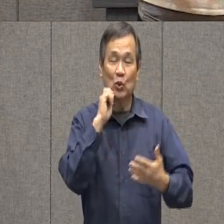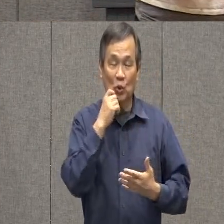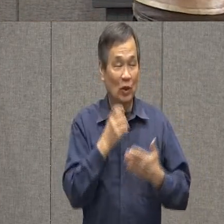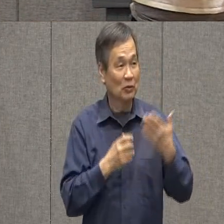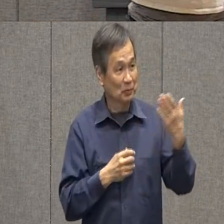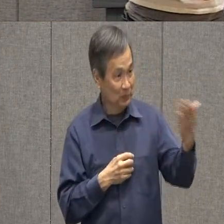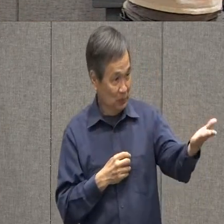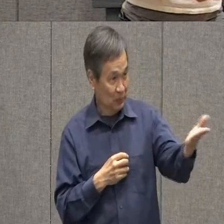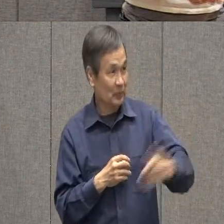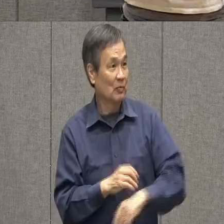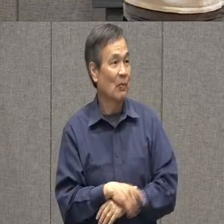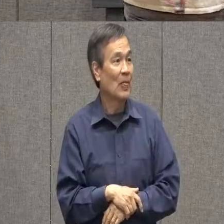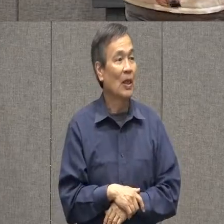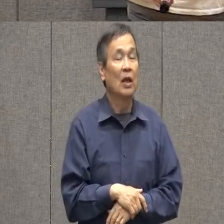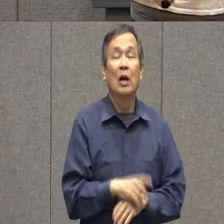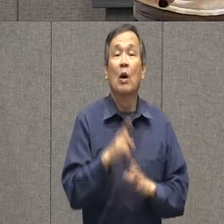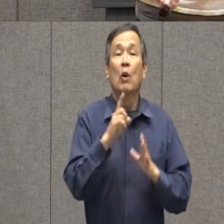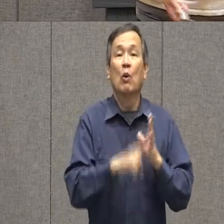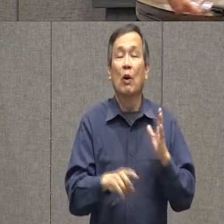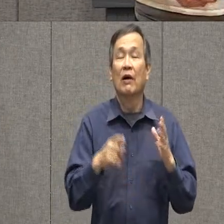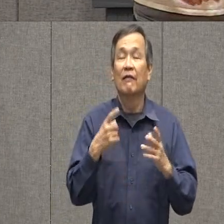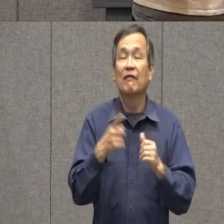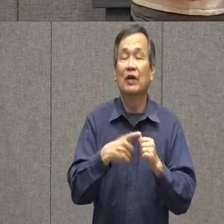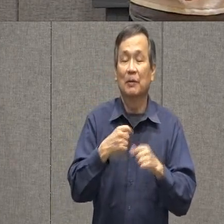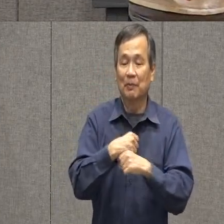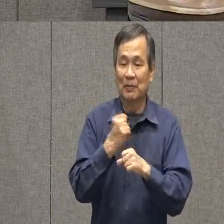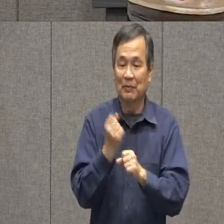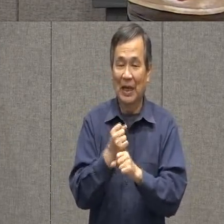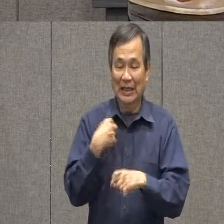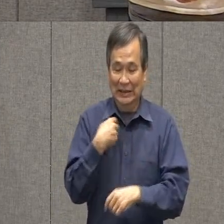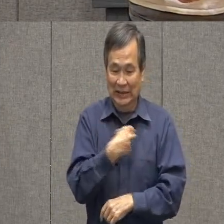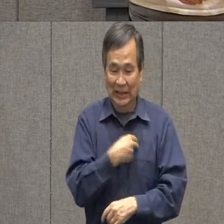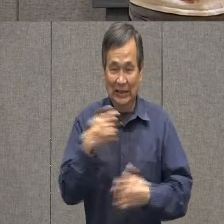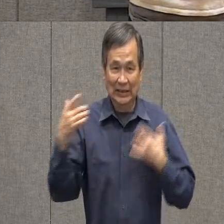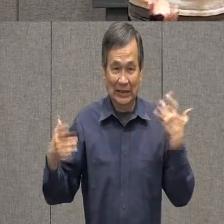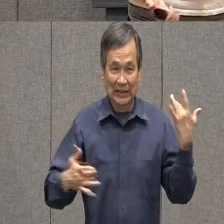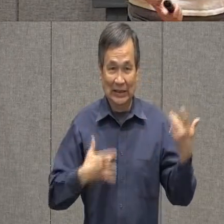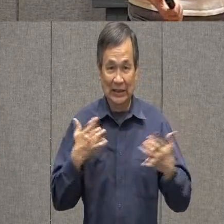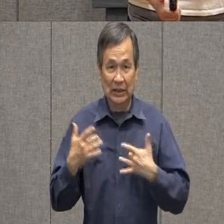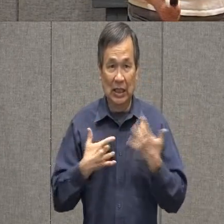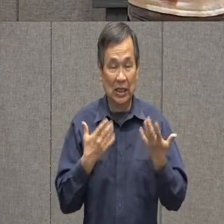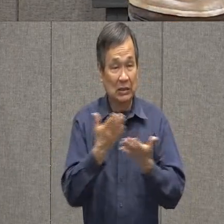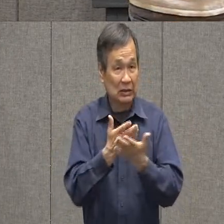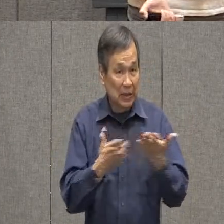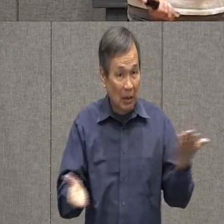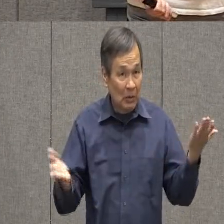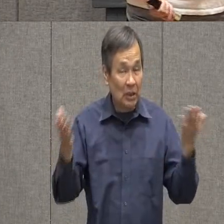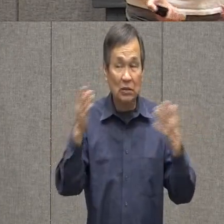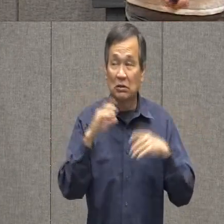So we find out with what inspires us. And a lot of times, those are activities and sports,